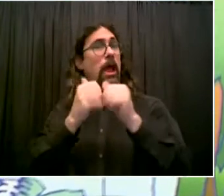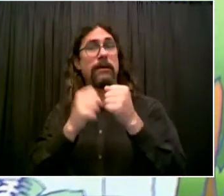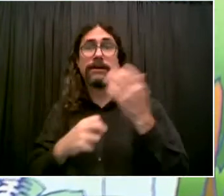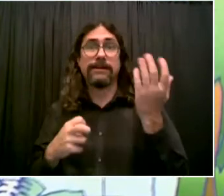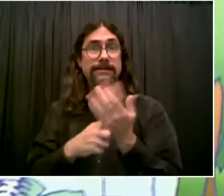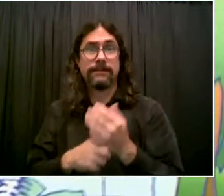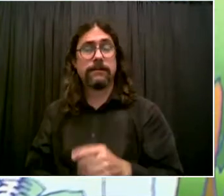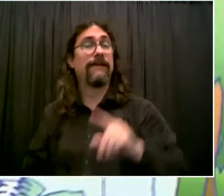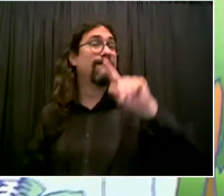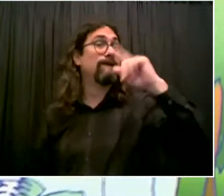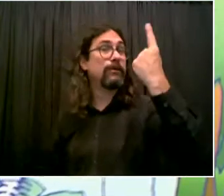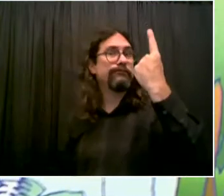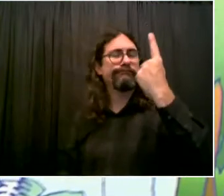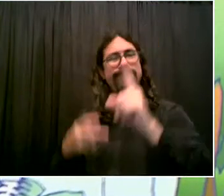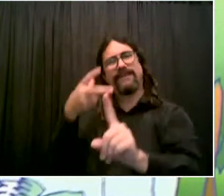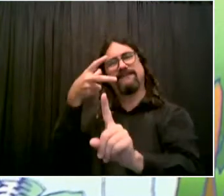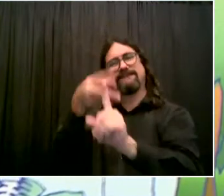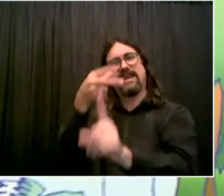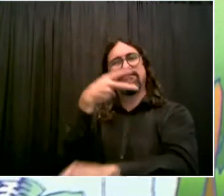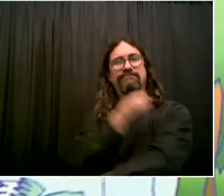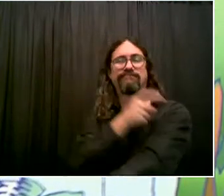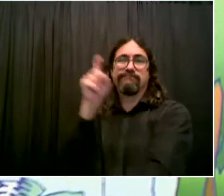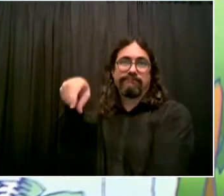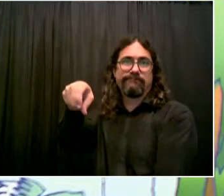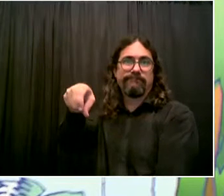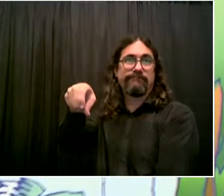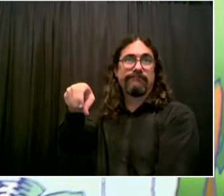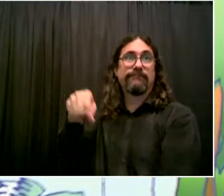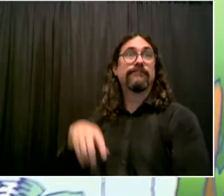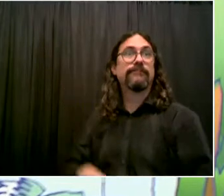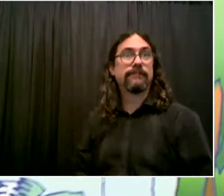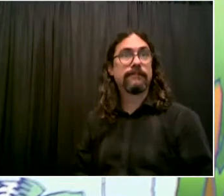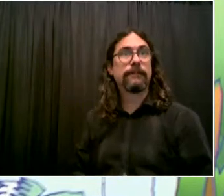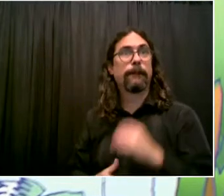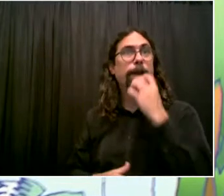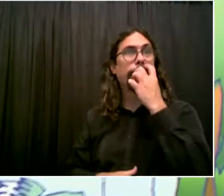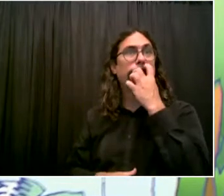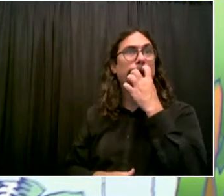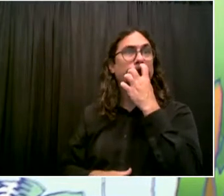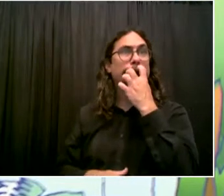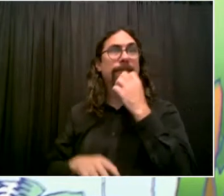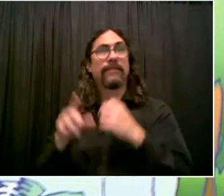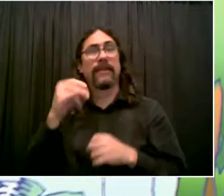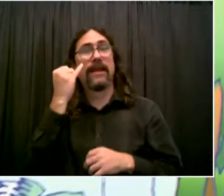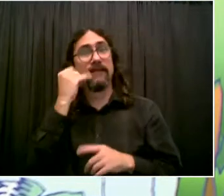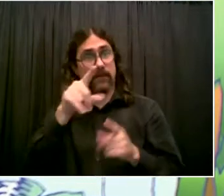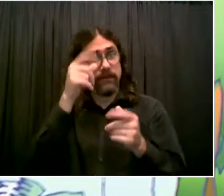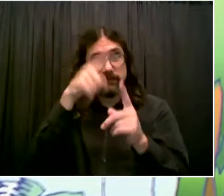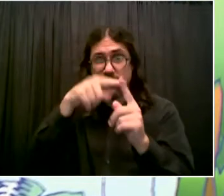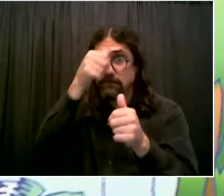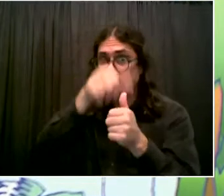GOING TO ASK HOW CAYON U GET TICKETS FOR THIS AMAZING SHOW? IF YOU WANT TO HAVE A POSSIBILITY OF